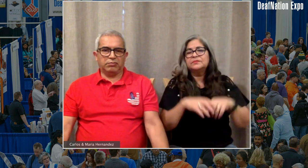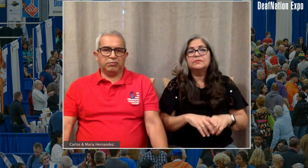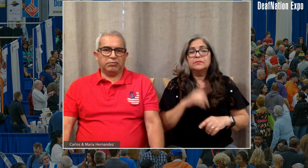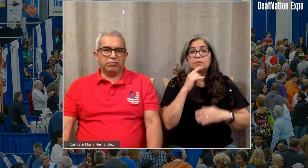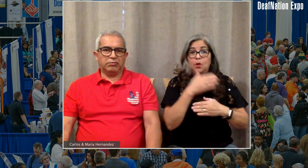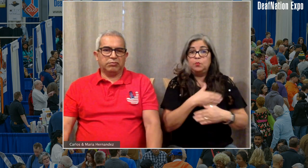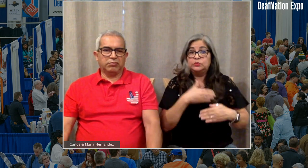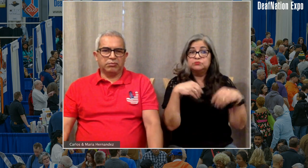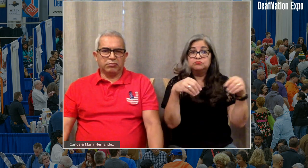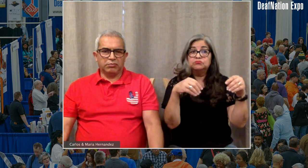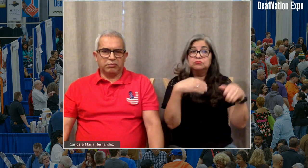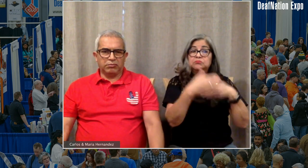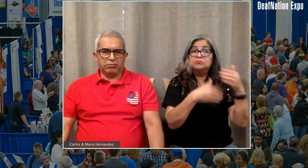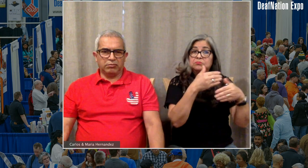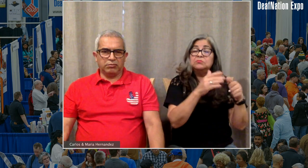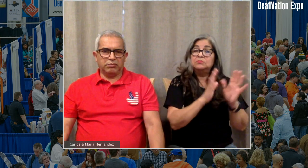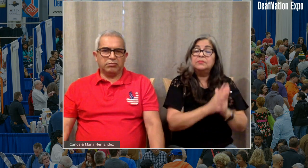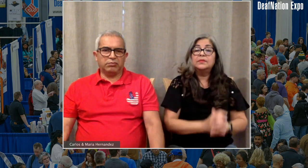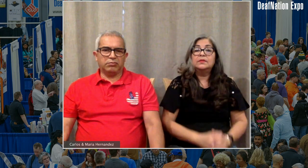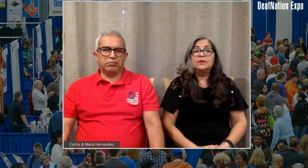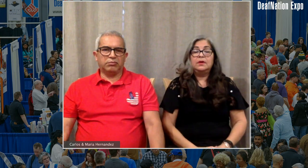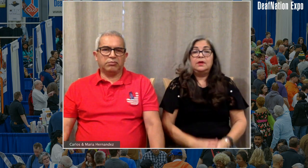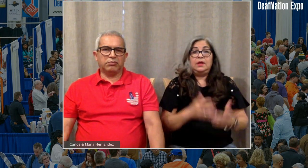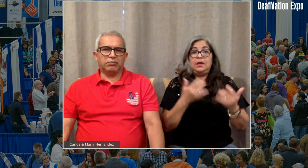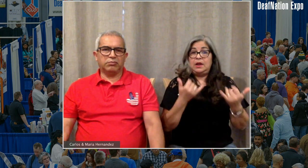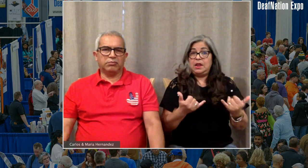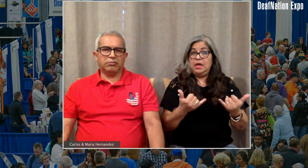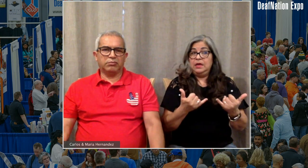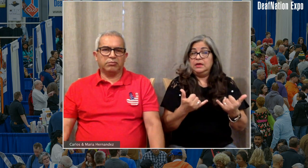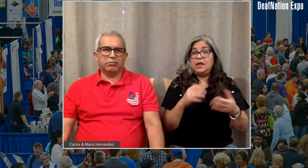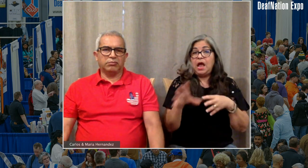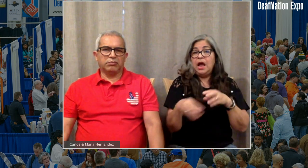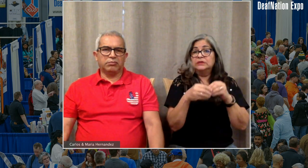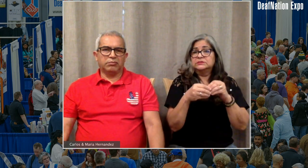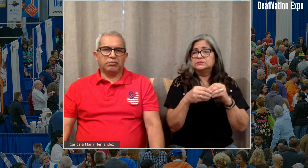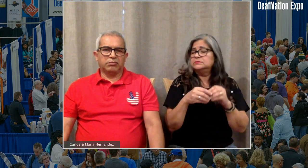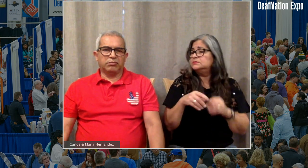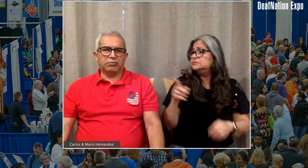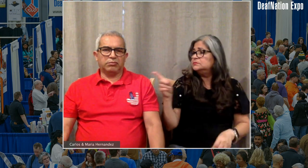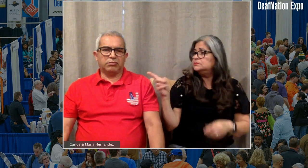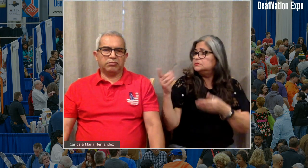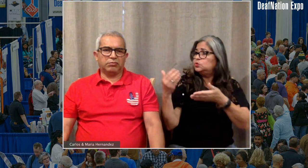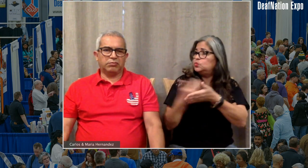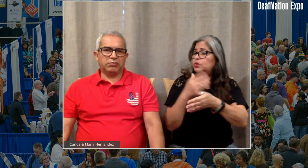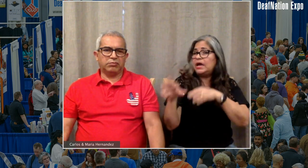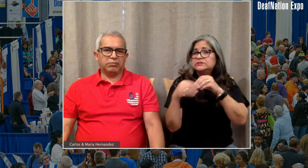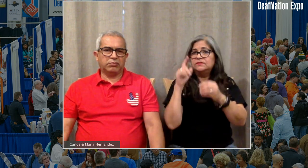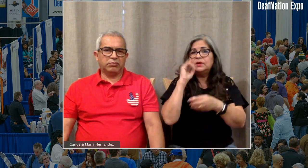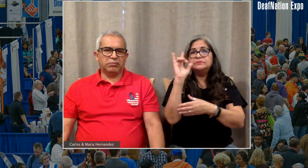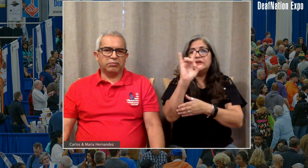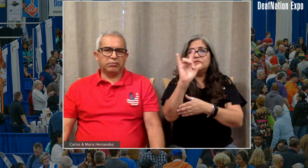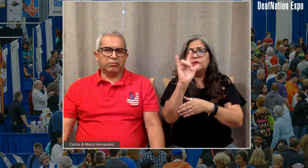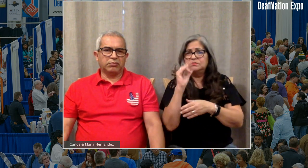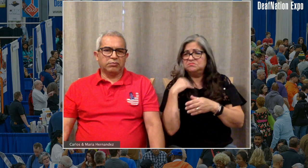We really enjoyed selling. Now, we’ve added a new thing with the ILY.